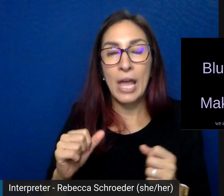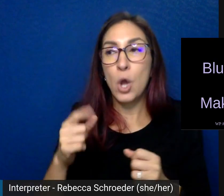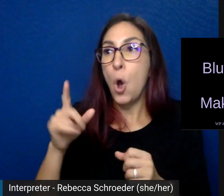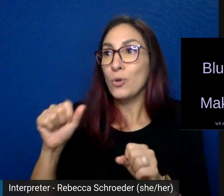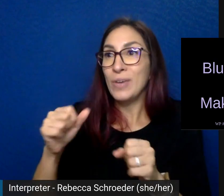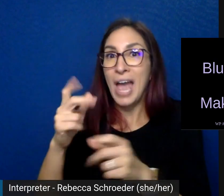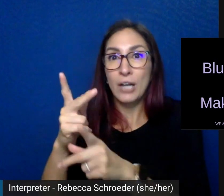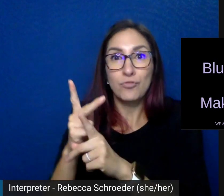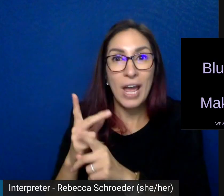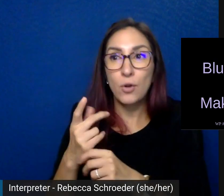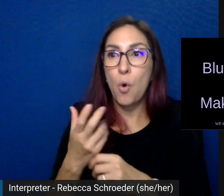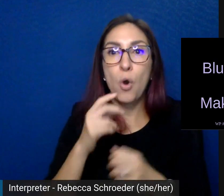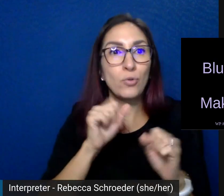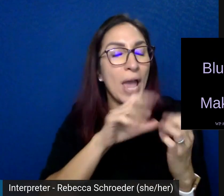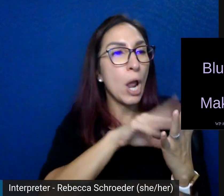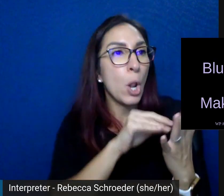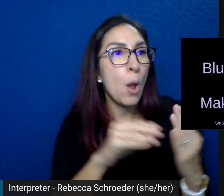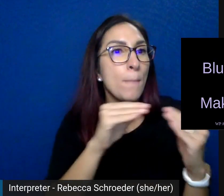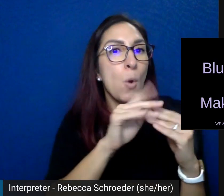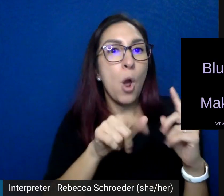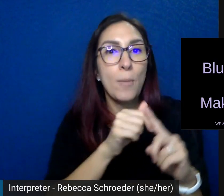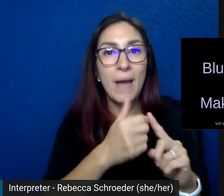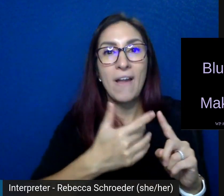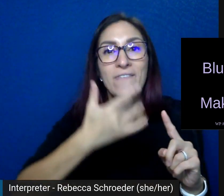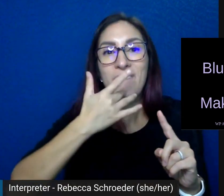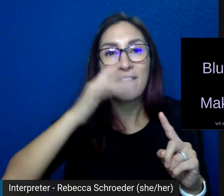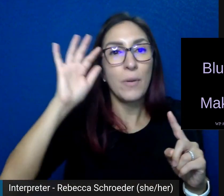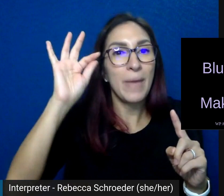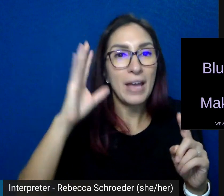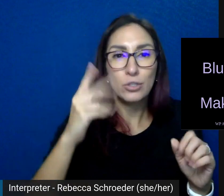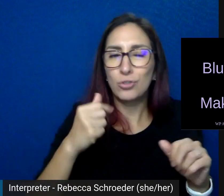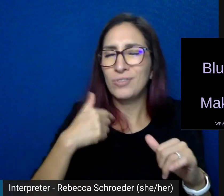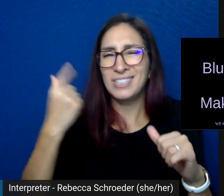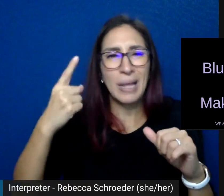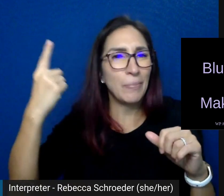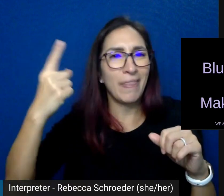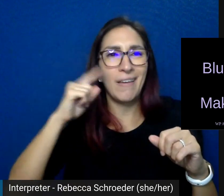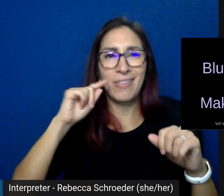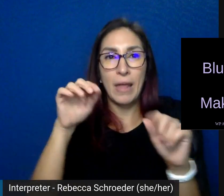It helps differentiate with the different things are.